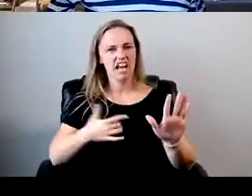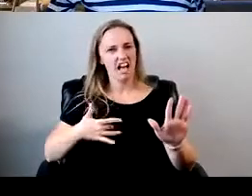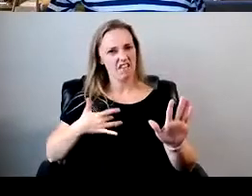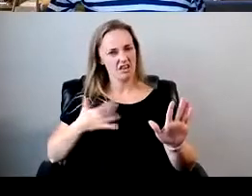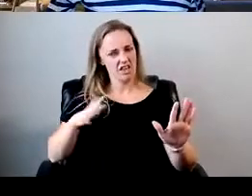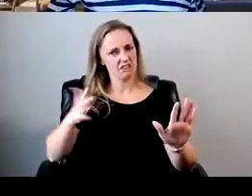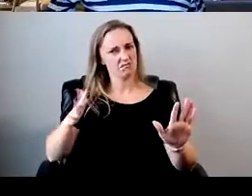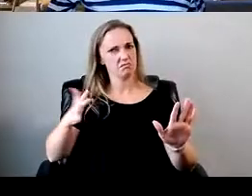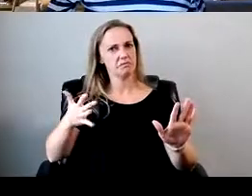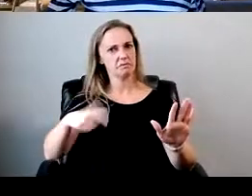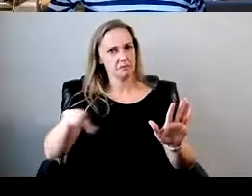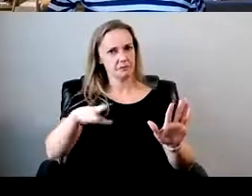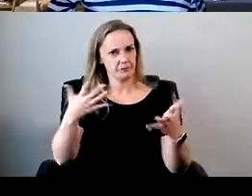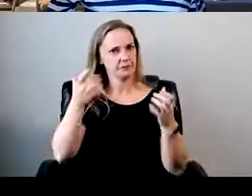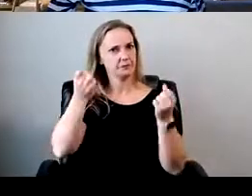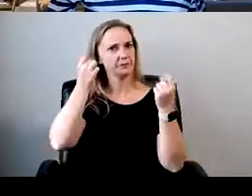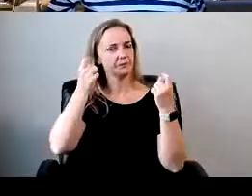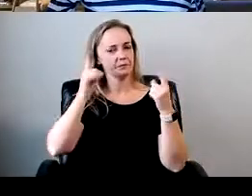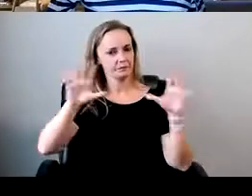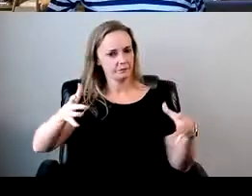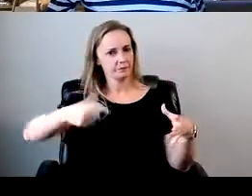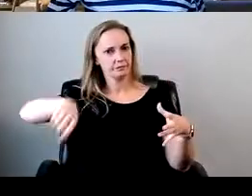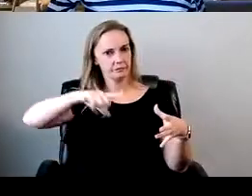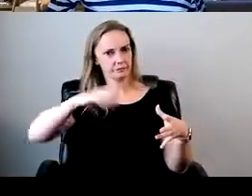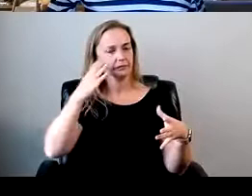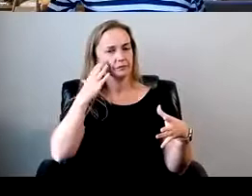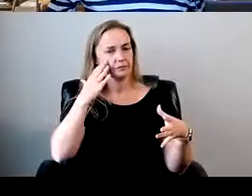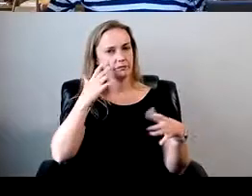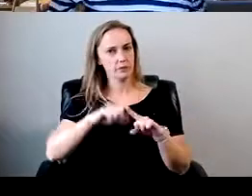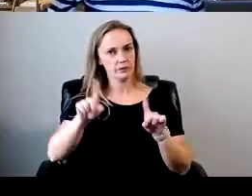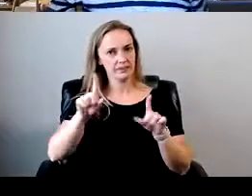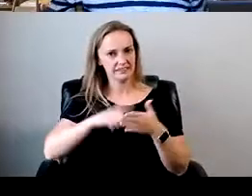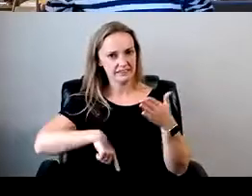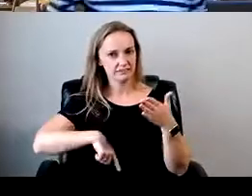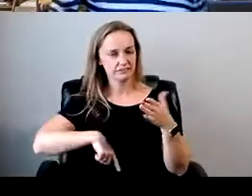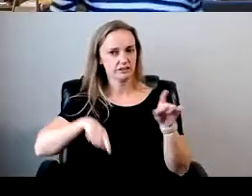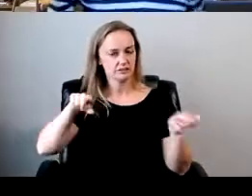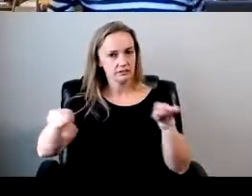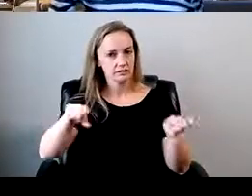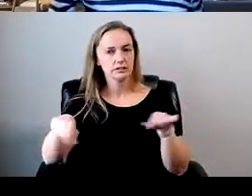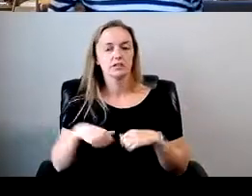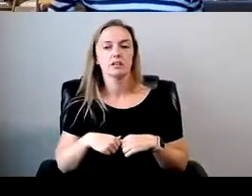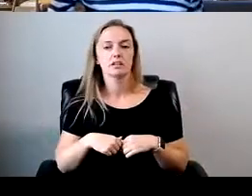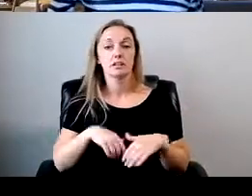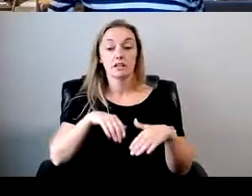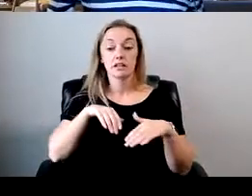good understanding with this group that what the difference is, and of course, accessible design is a design process,